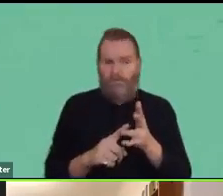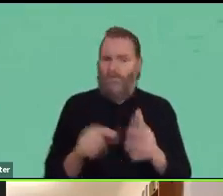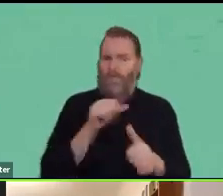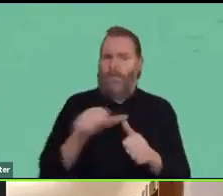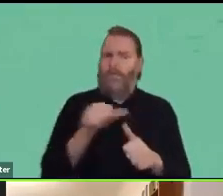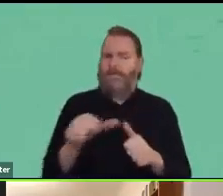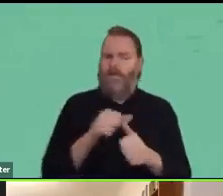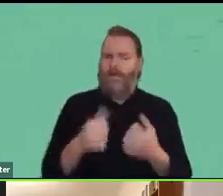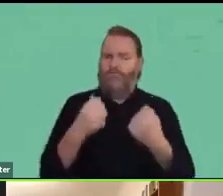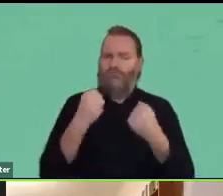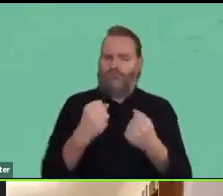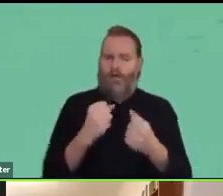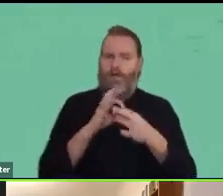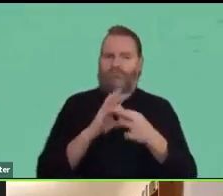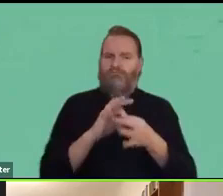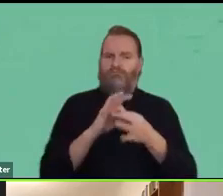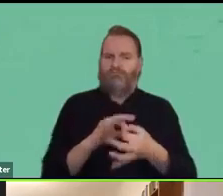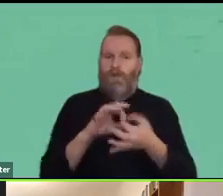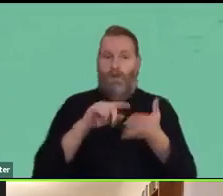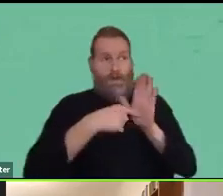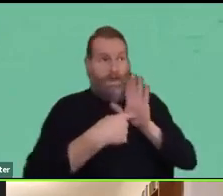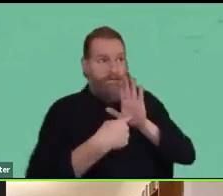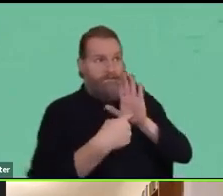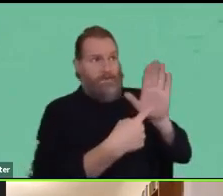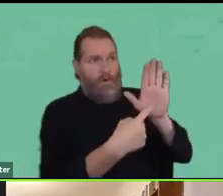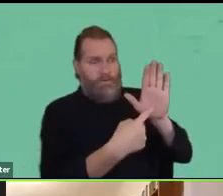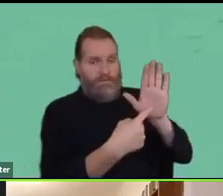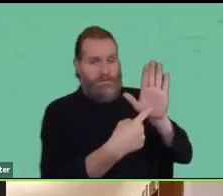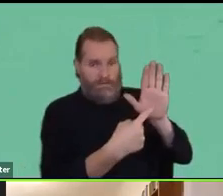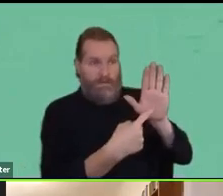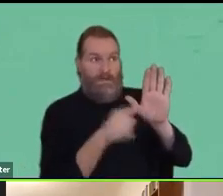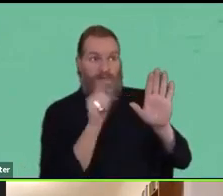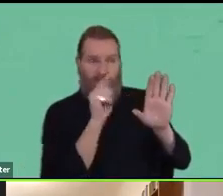chance is that the government is going to think well maybe we've bitten off more than we can chew